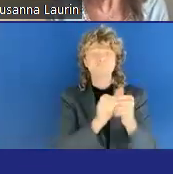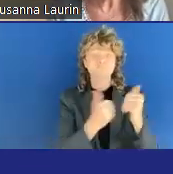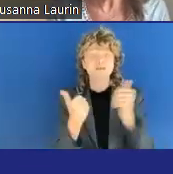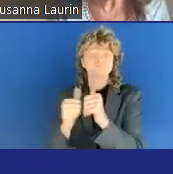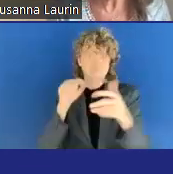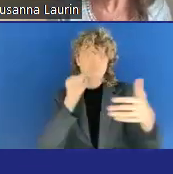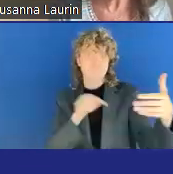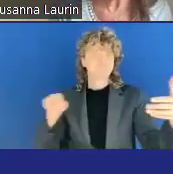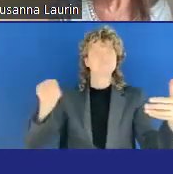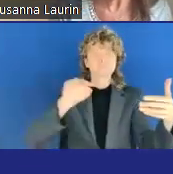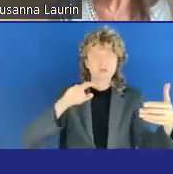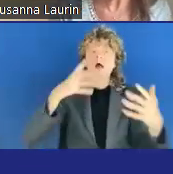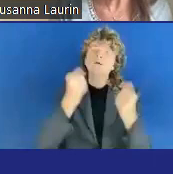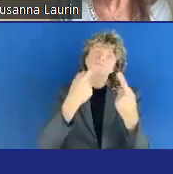of professional roles in our organizations. So I think